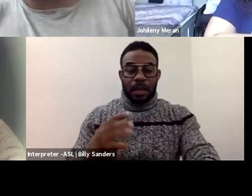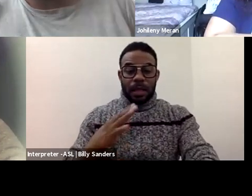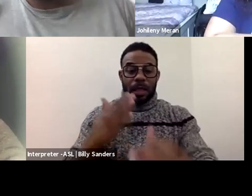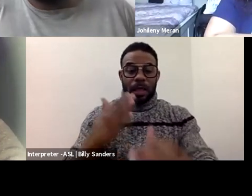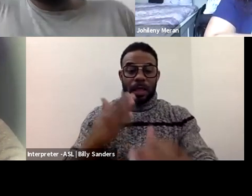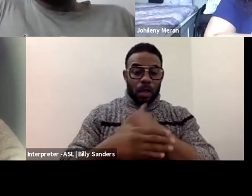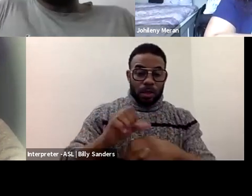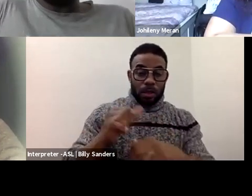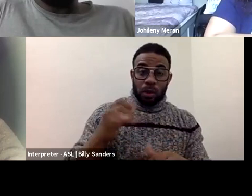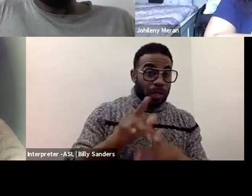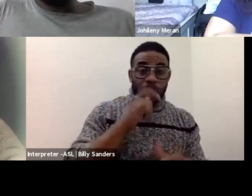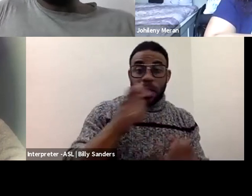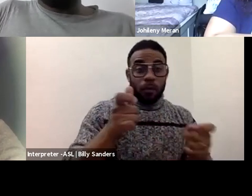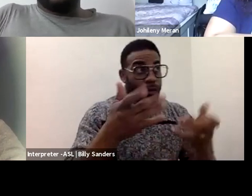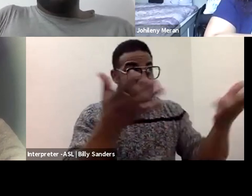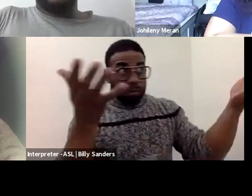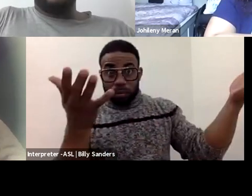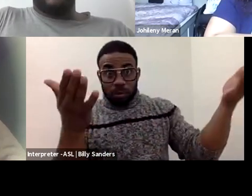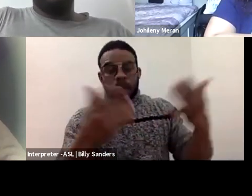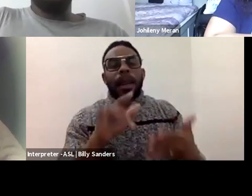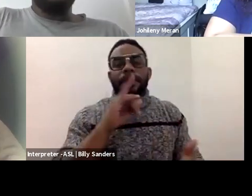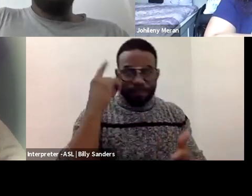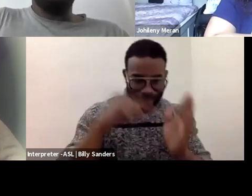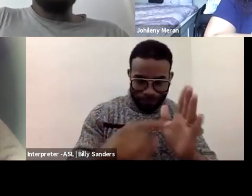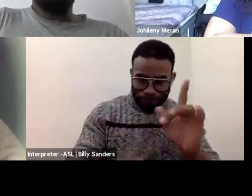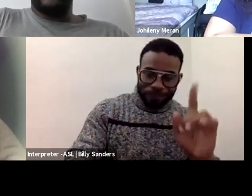you don't even have any control over. Like a really good example of this is when